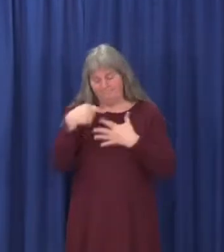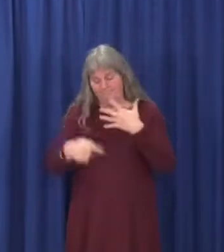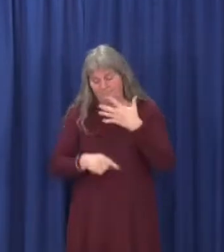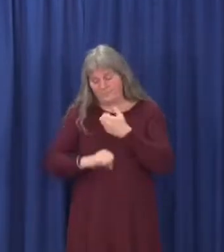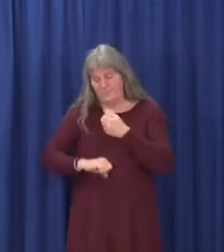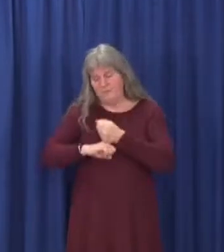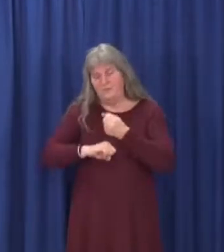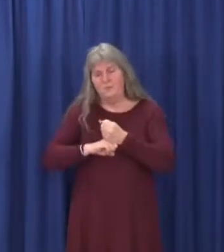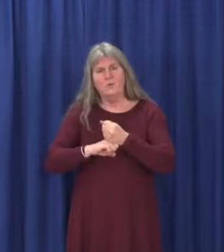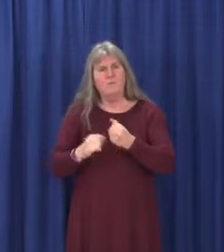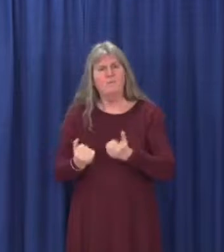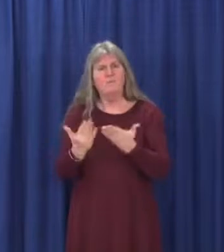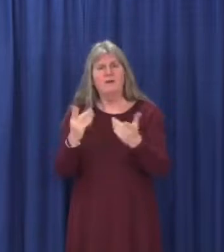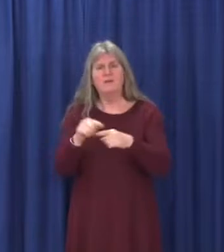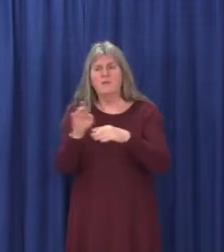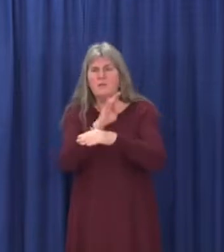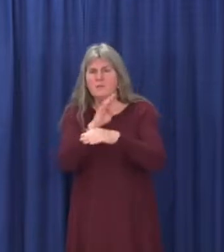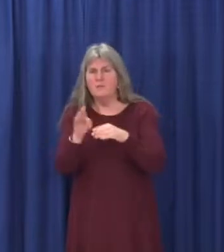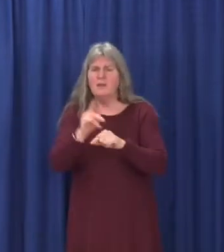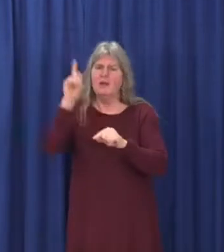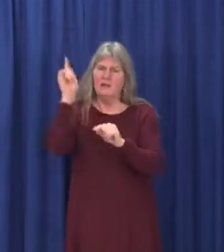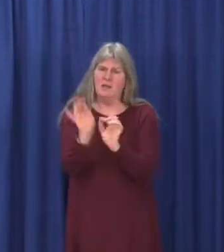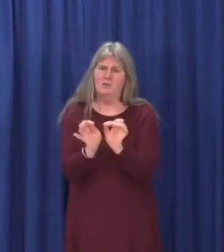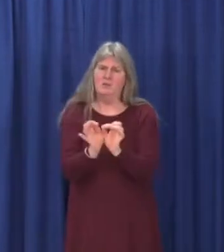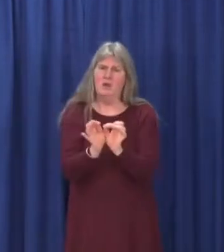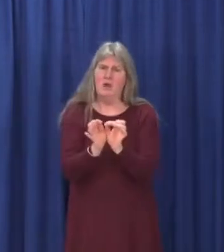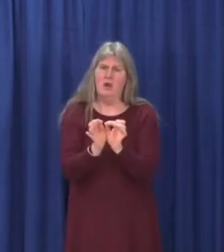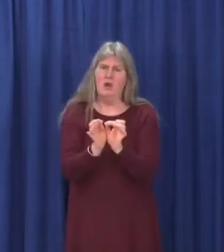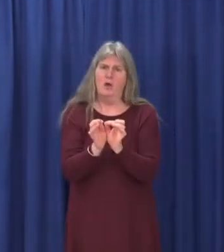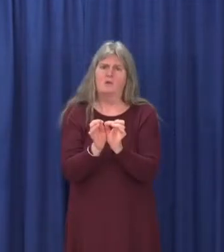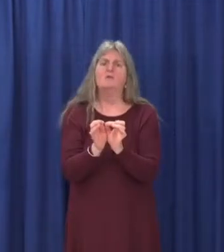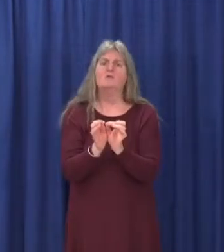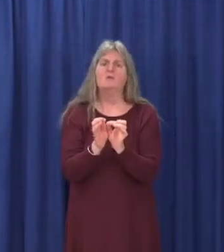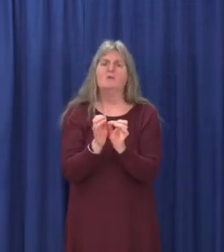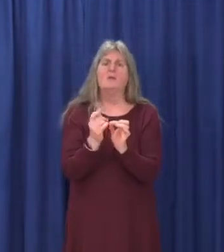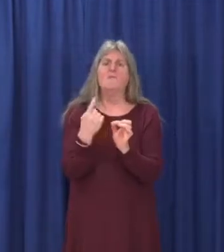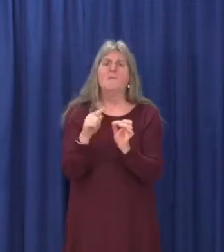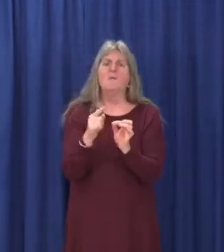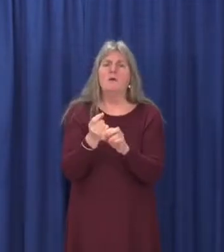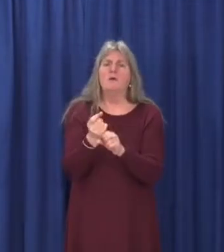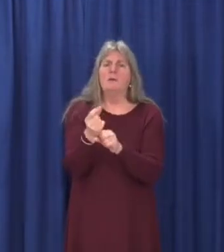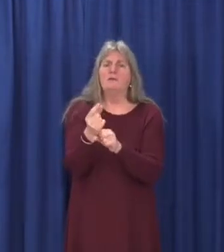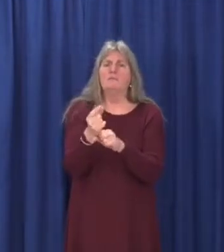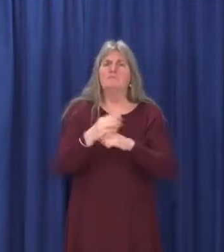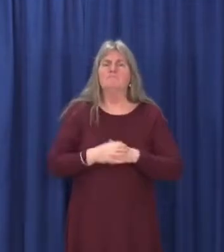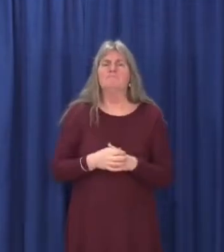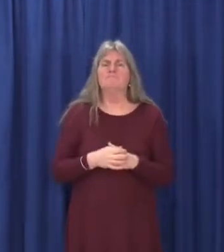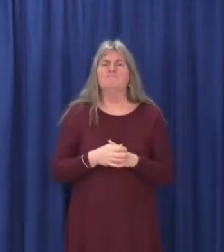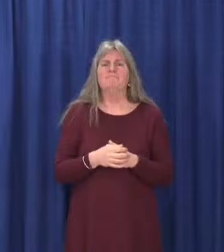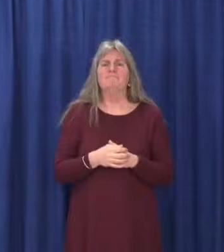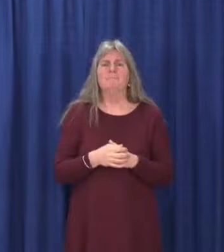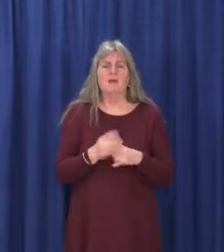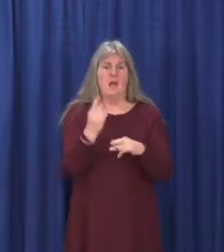their business costs for the 2022/2023 licensing year. Liquor licenses have received--